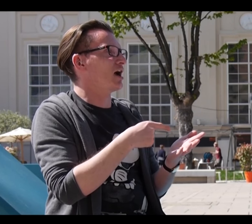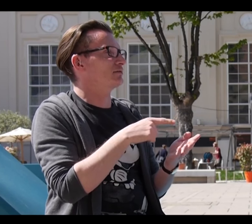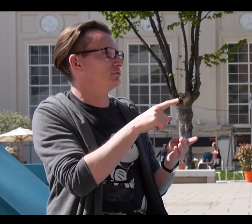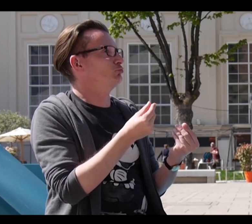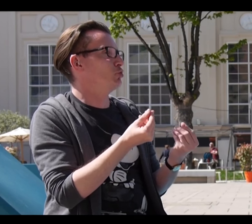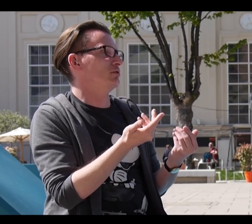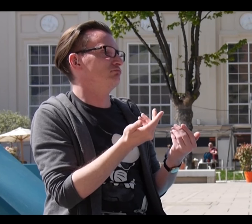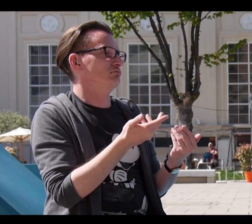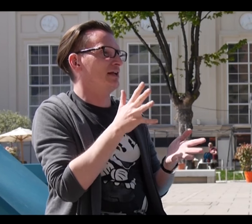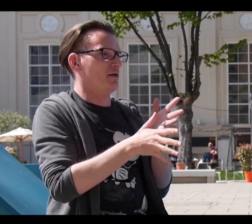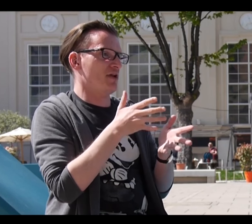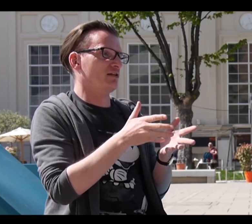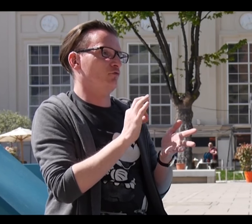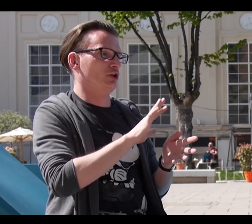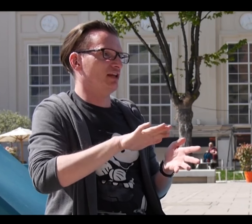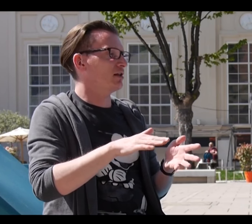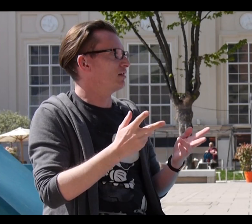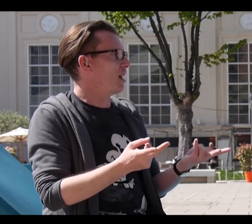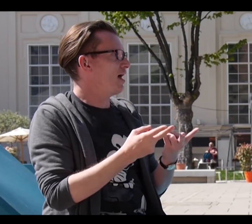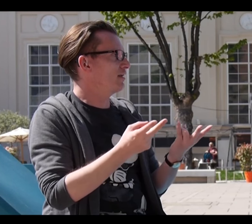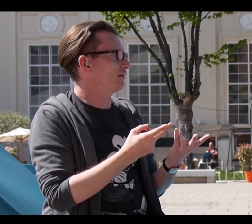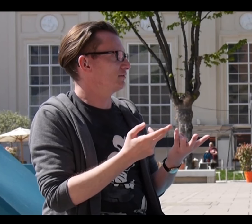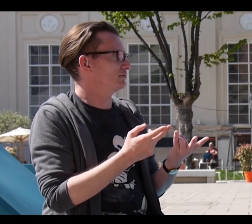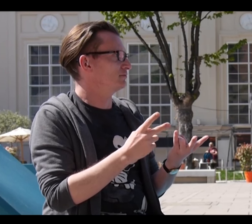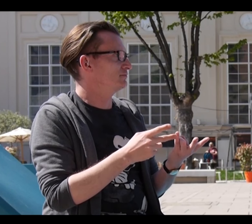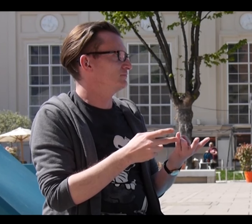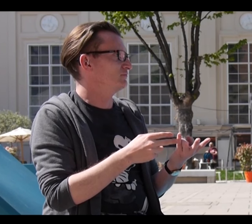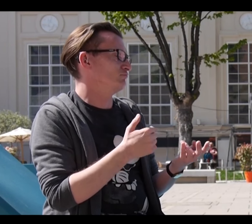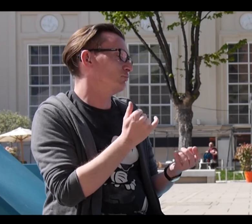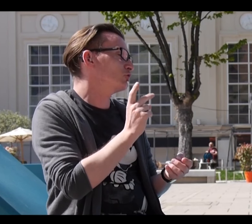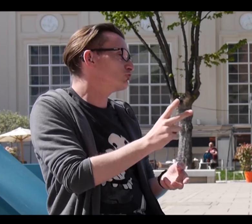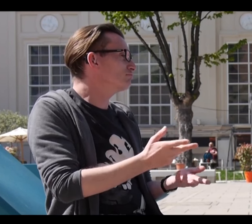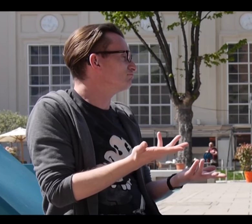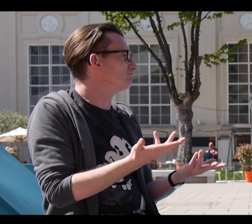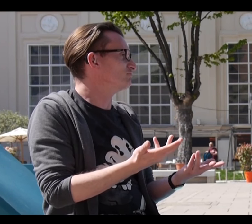Also, educators think that it's easy for children to learn sign language